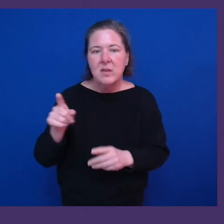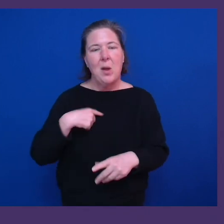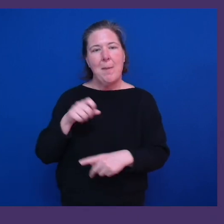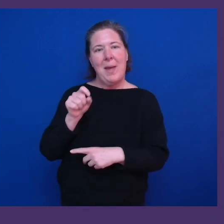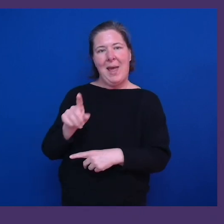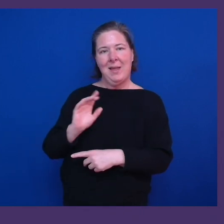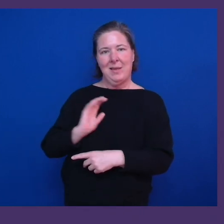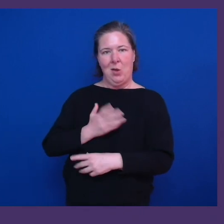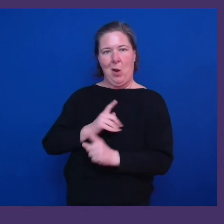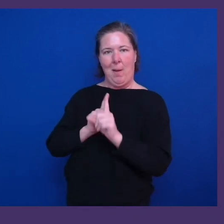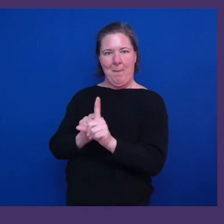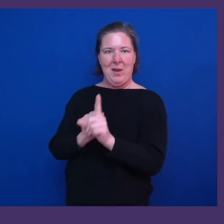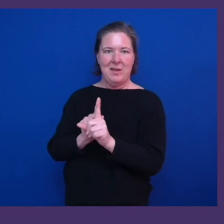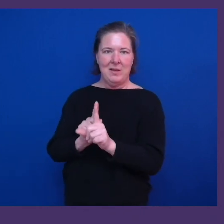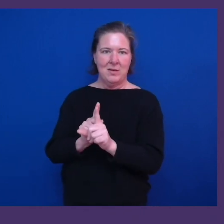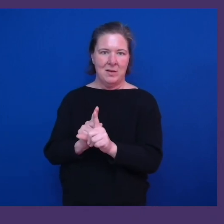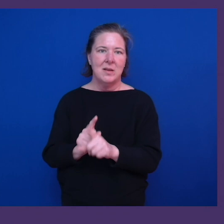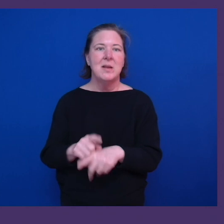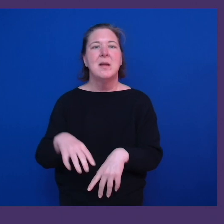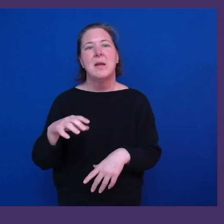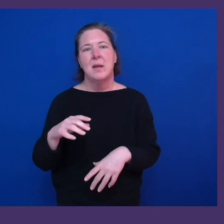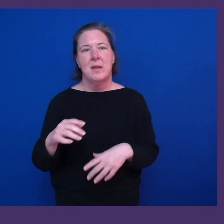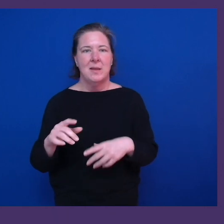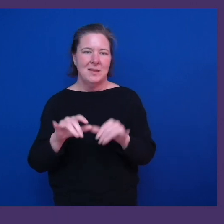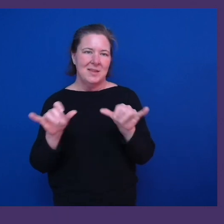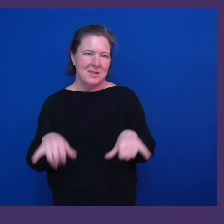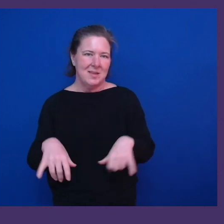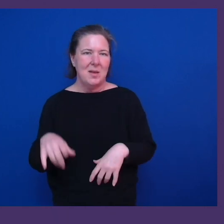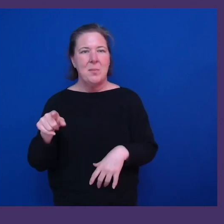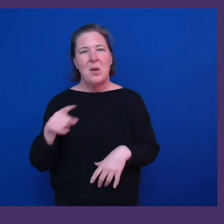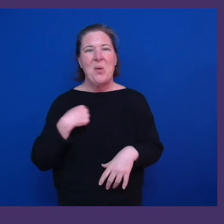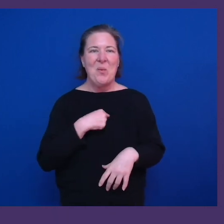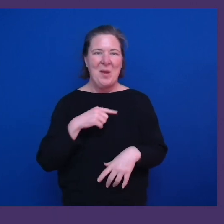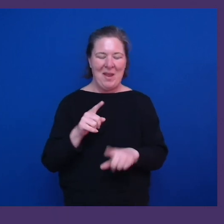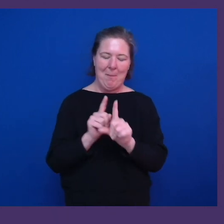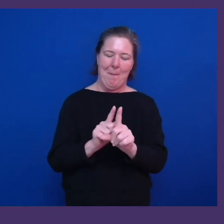We also came up with cool names for each of those to make them a little bit more human-like.